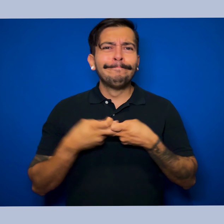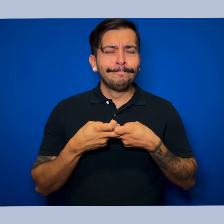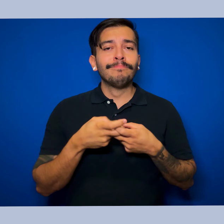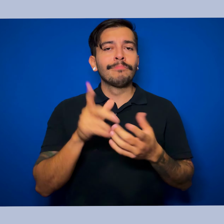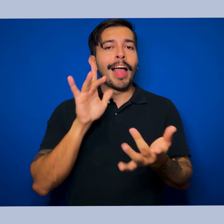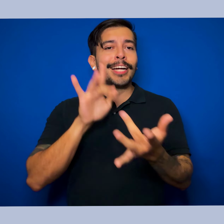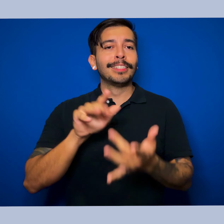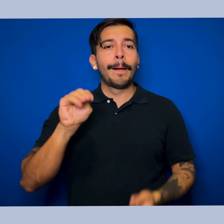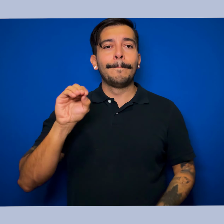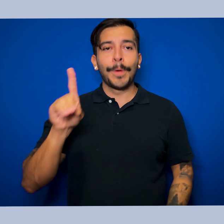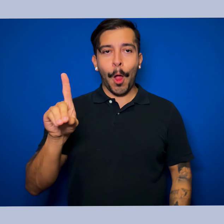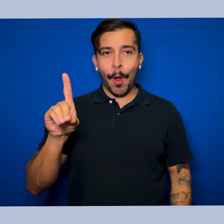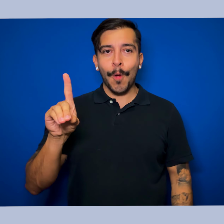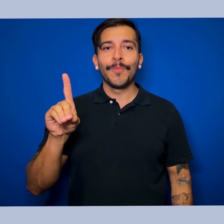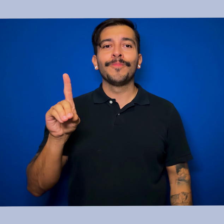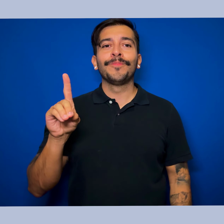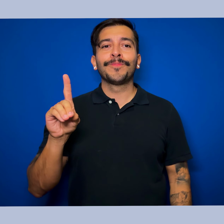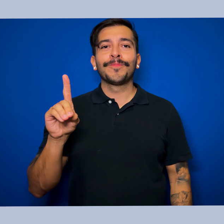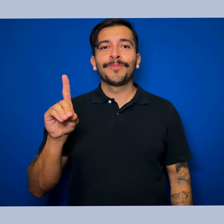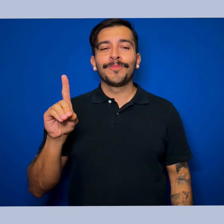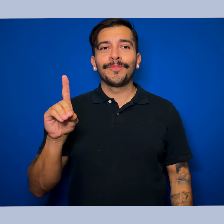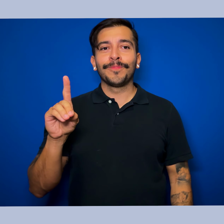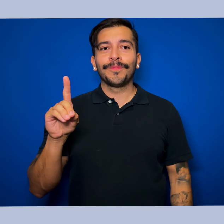you can contact MOD at